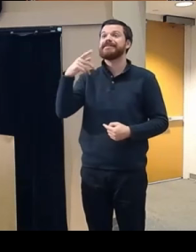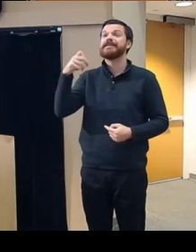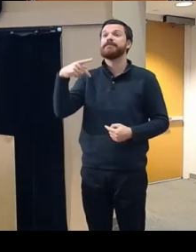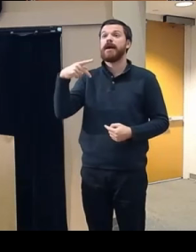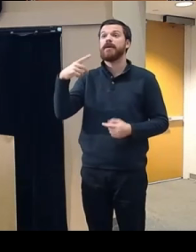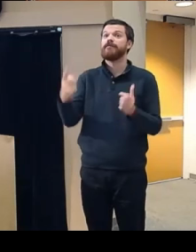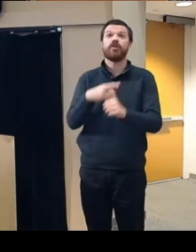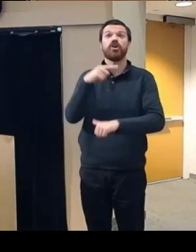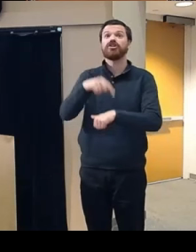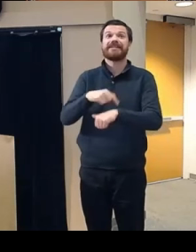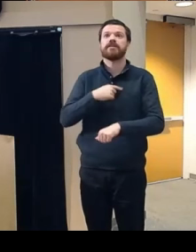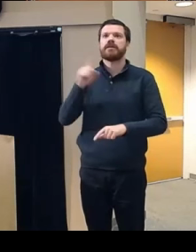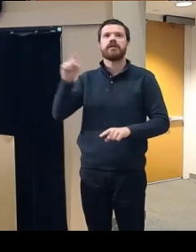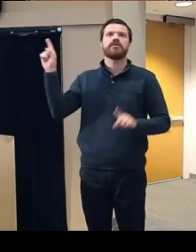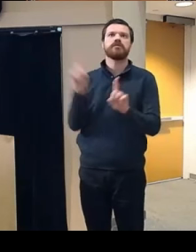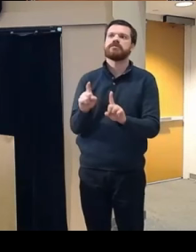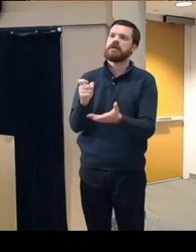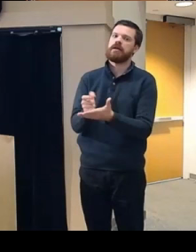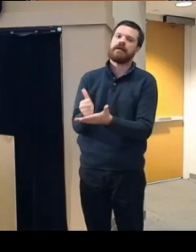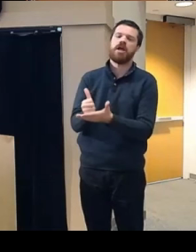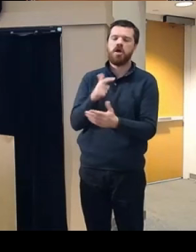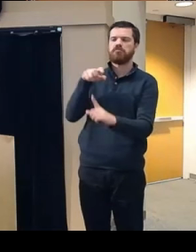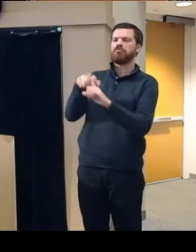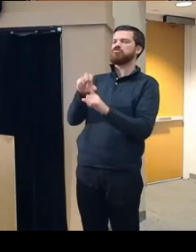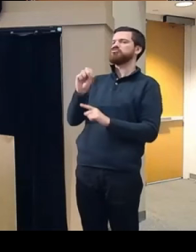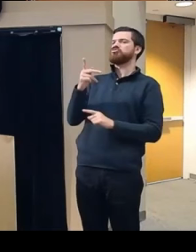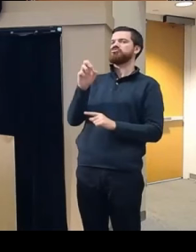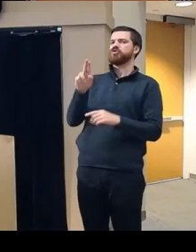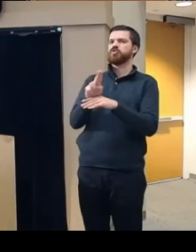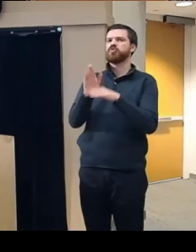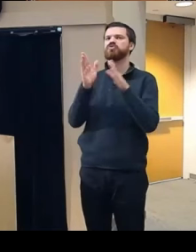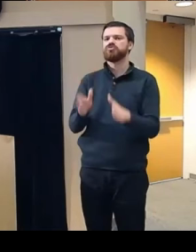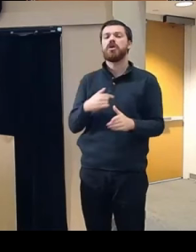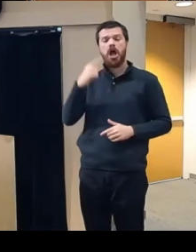first time that you're doing it um but um yeah that I think it could be interesting to think